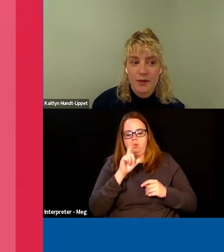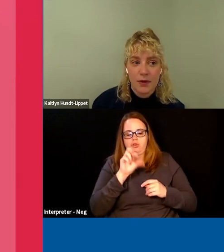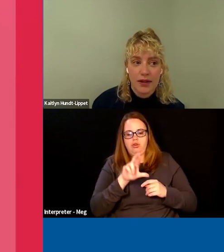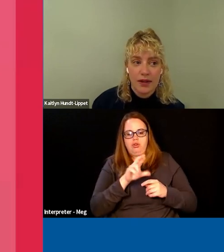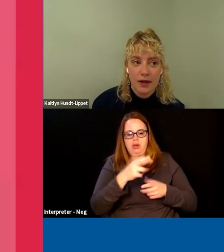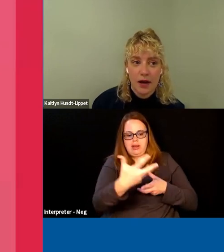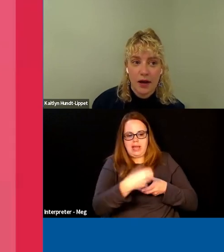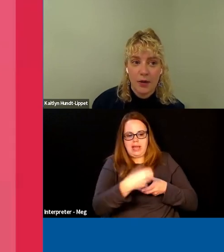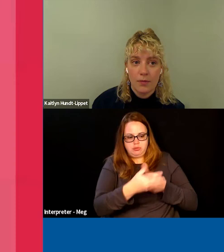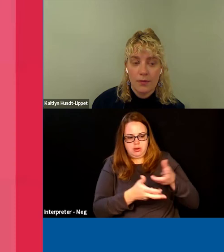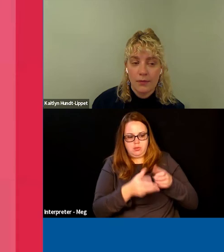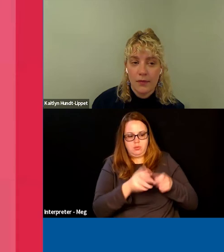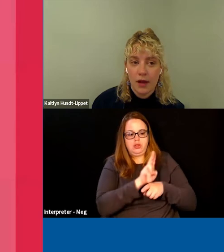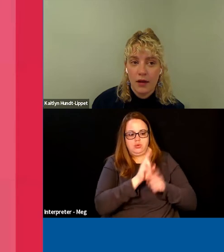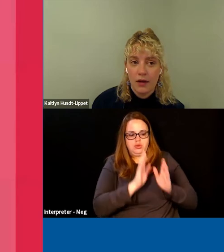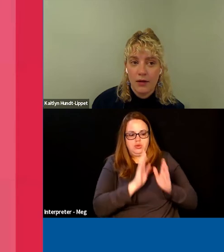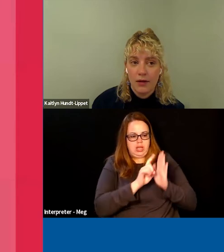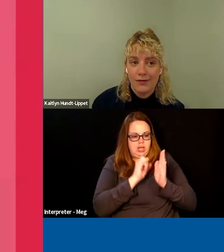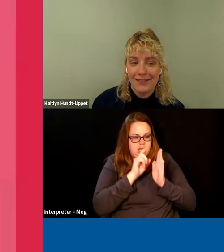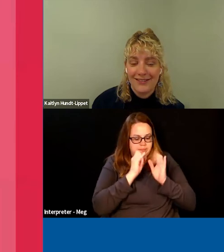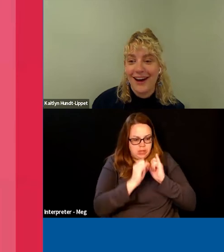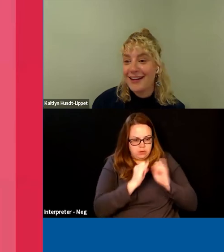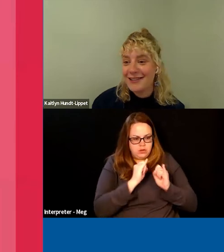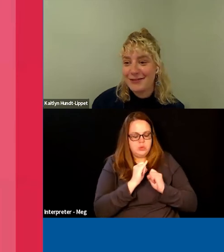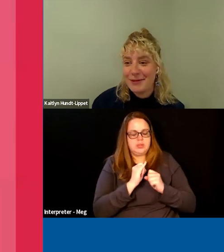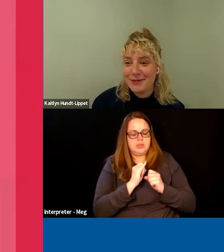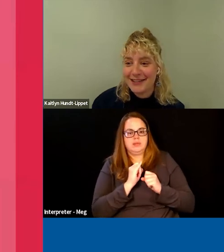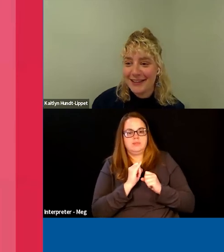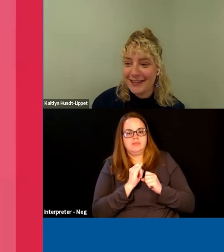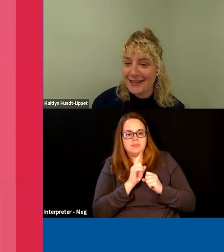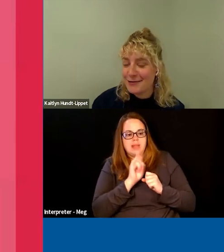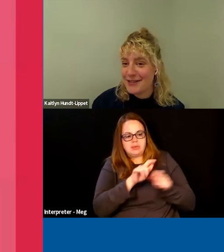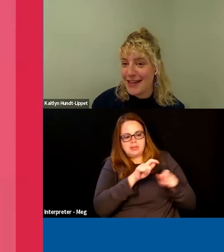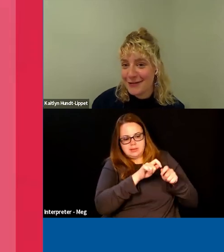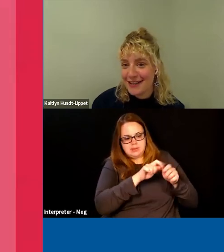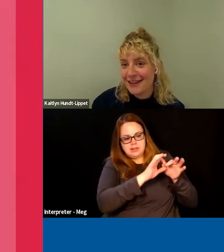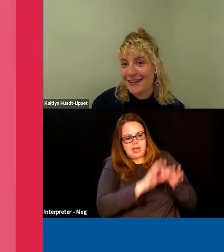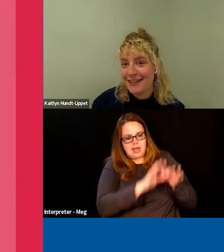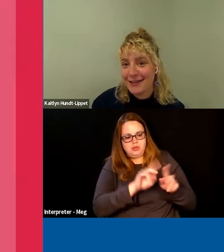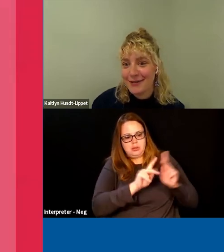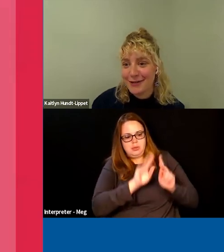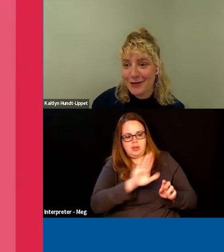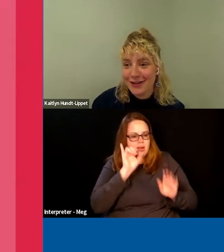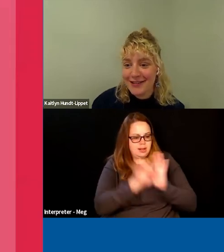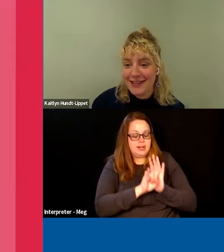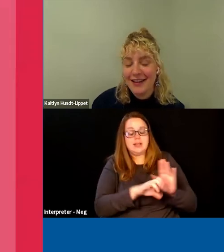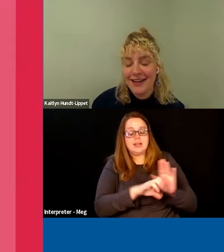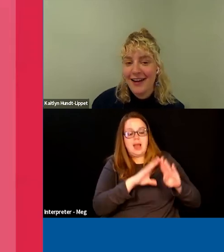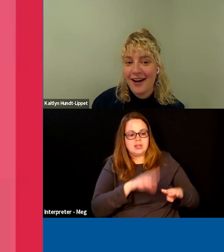that was really tied to people's identities, which was housing and a social housing,